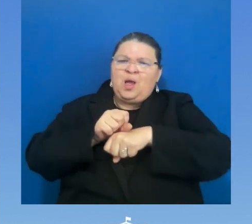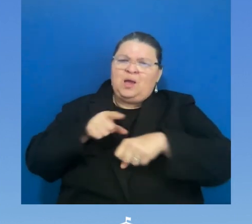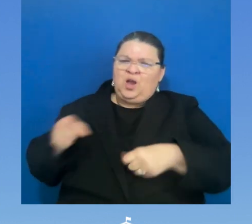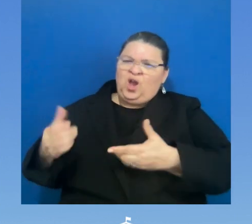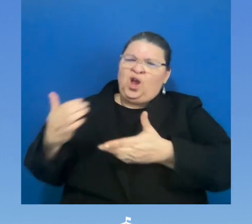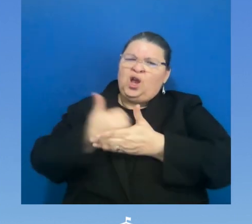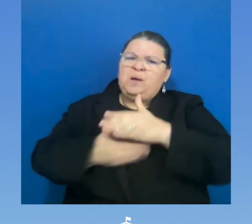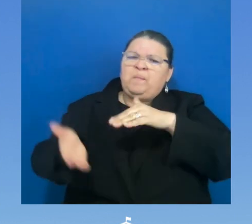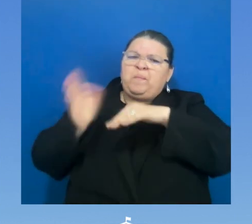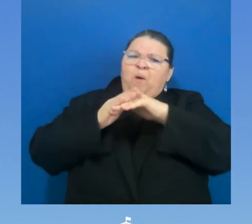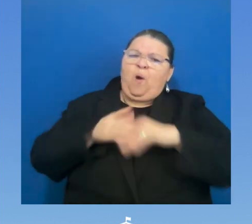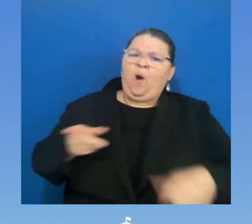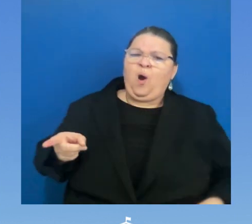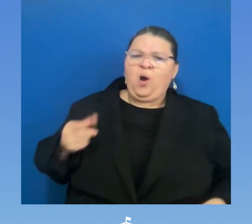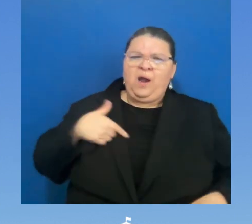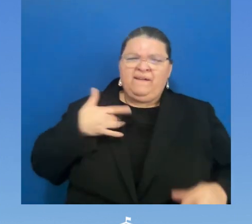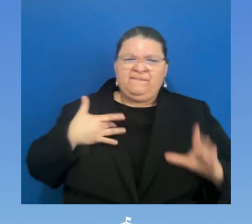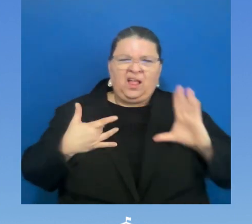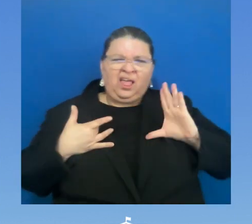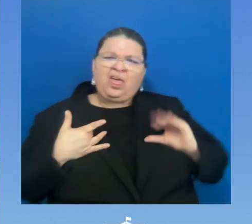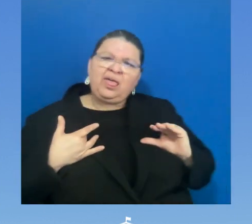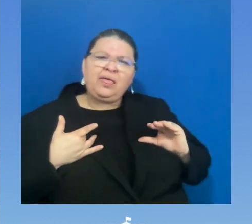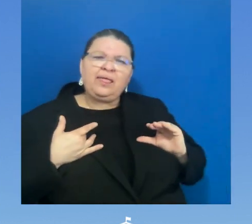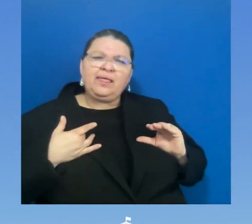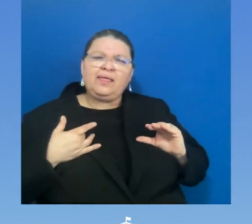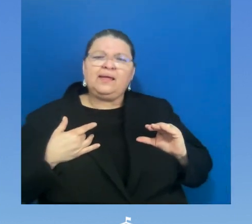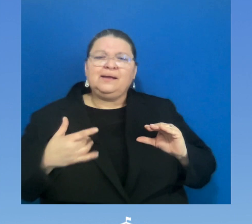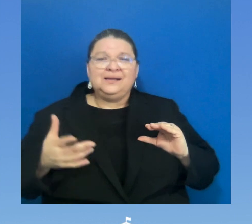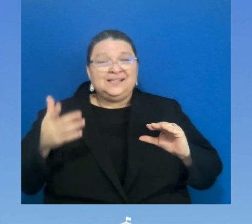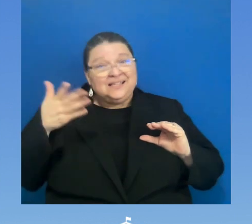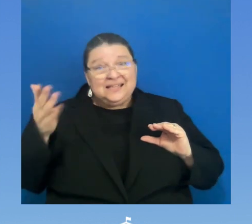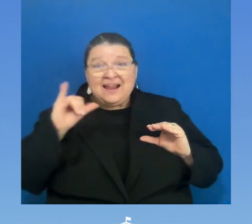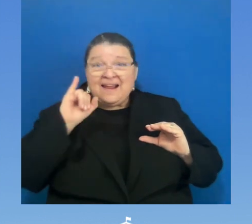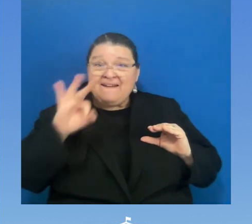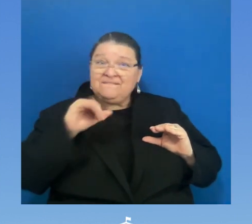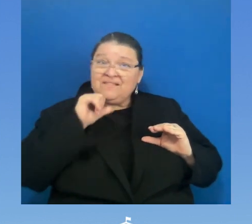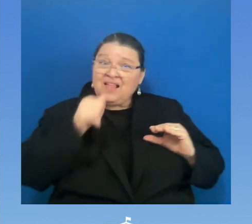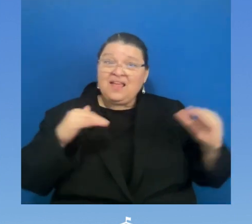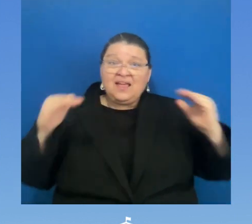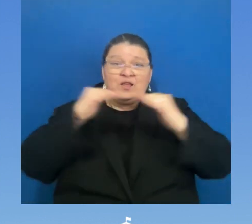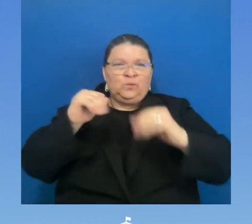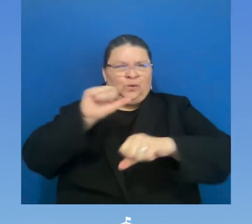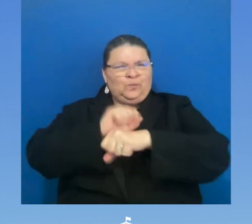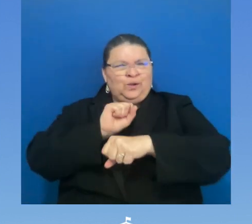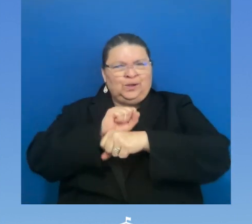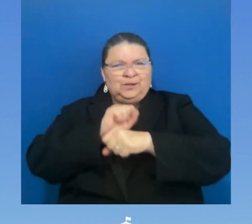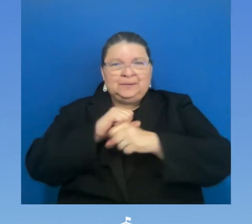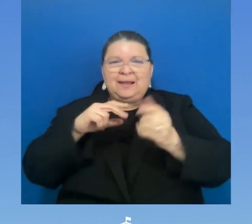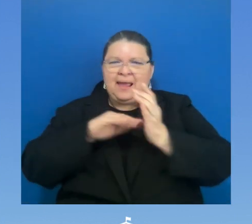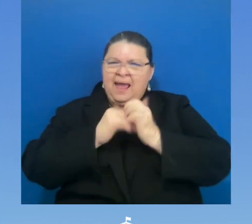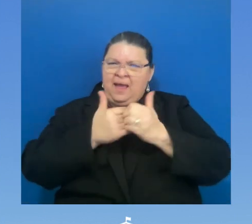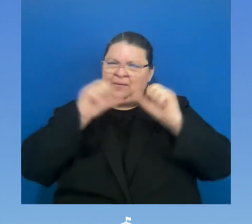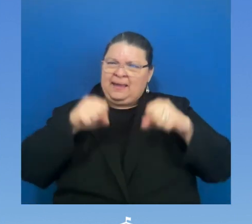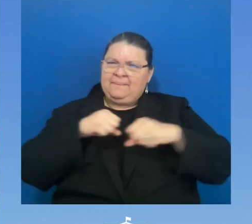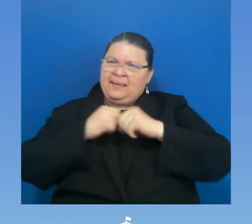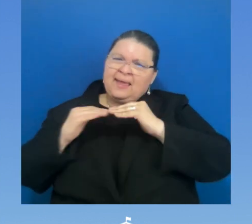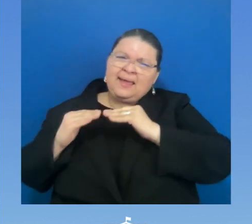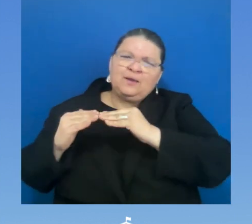because if a woman can be equal in the workplace, how can she be equal anywhere else? We can close the wage gap.